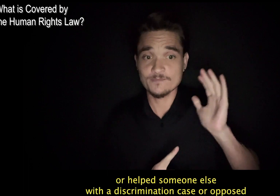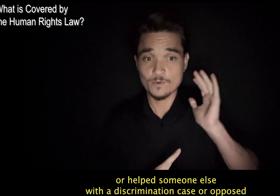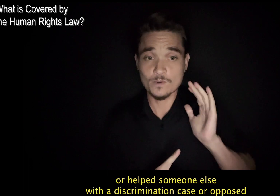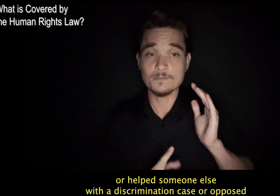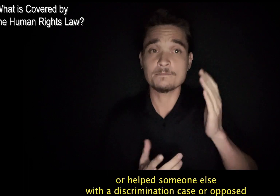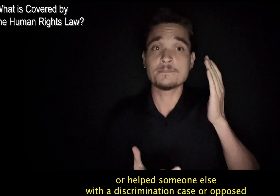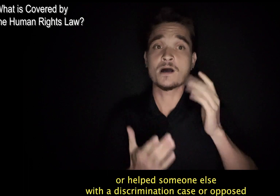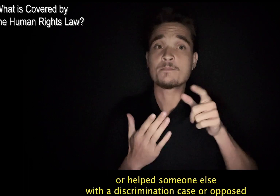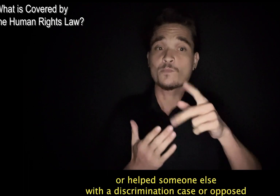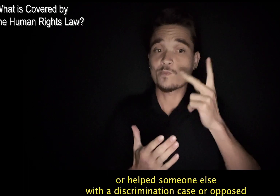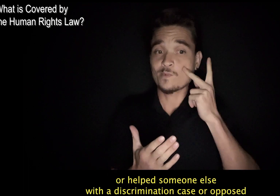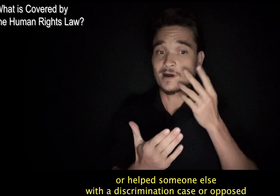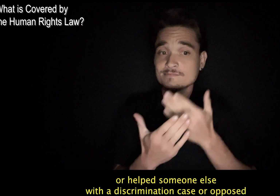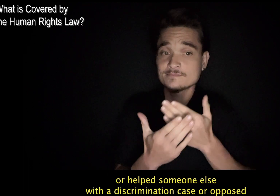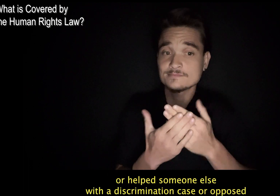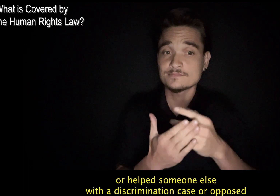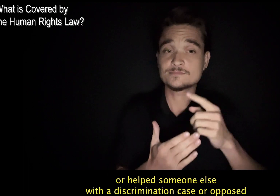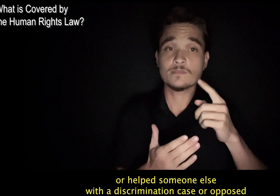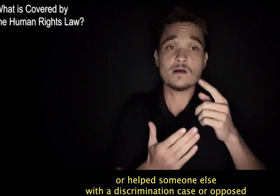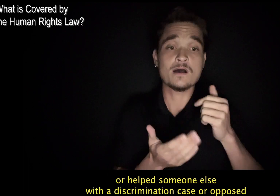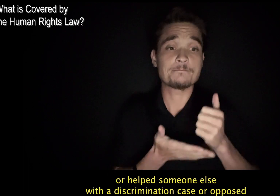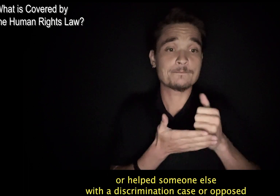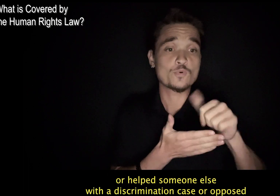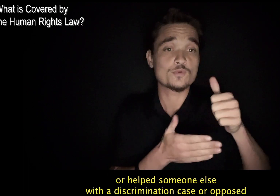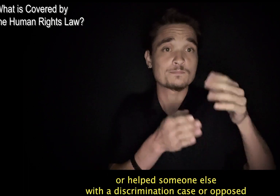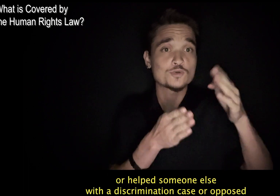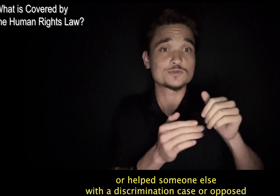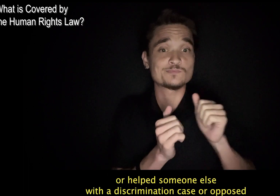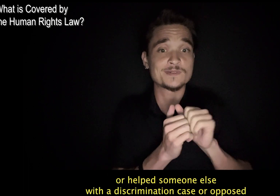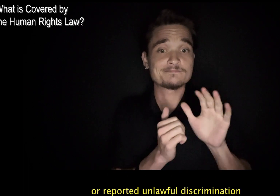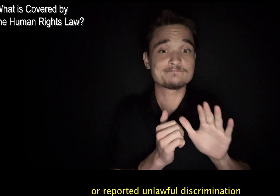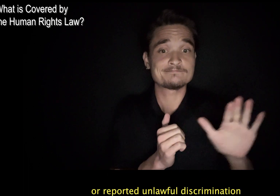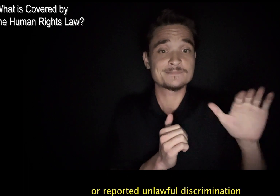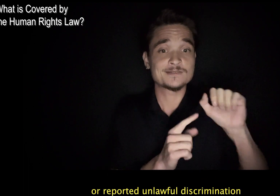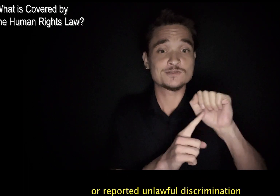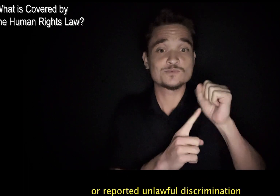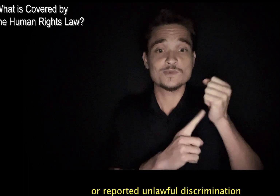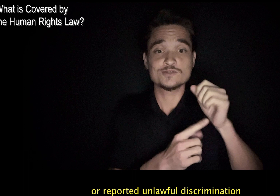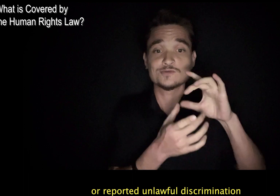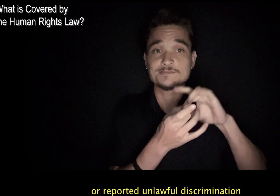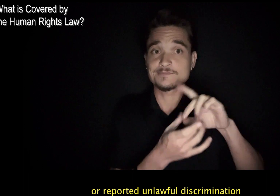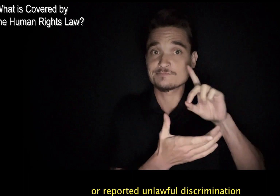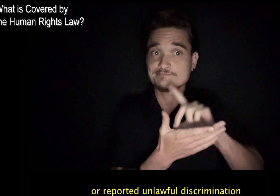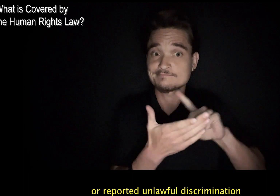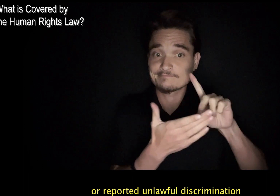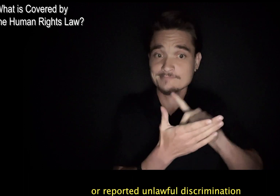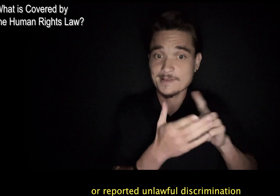or helped someone else with a discrimination case or opposed or reported unlawful discrimination